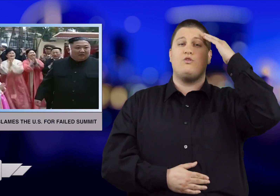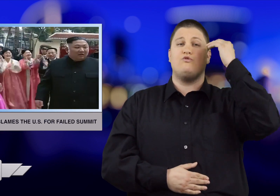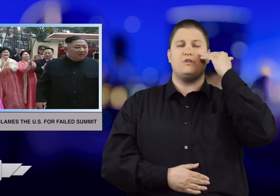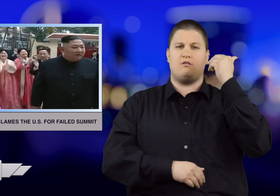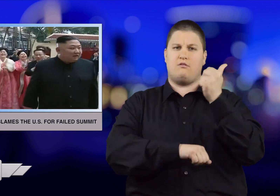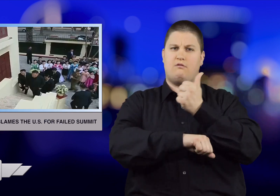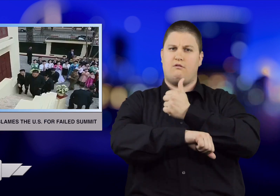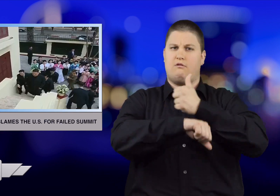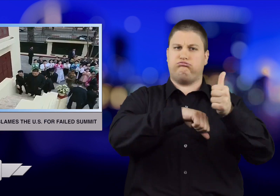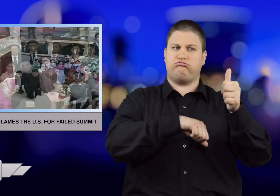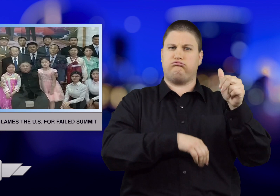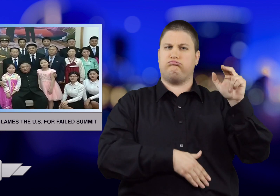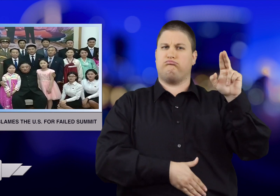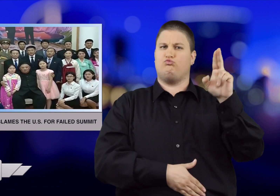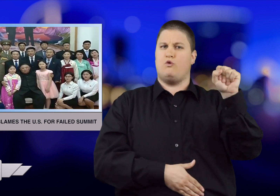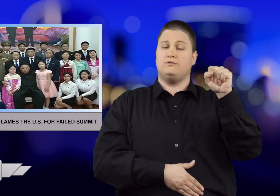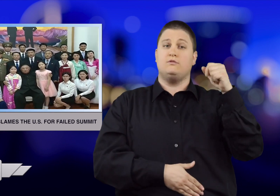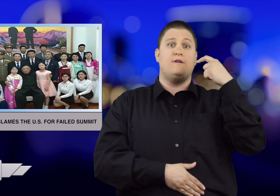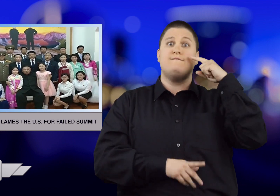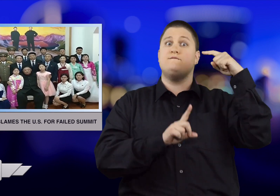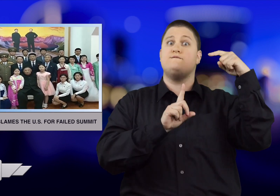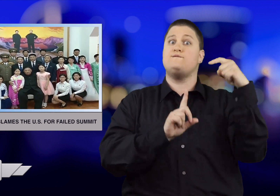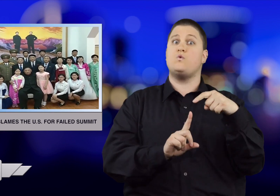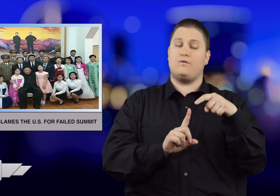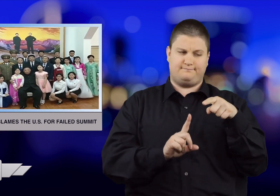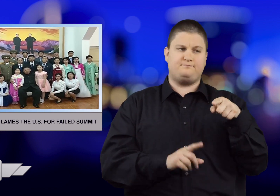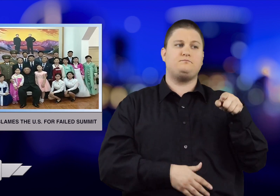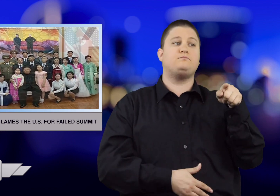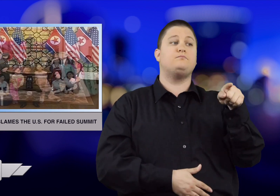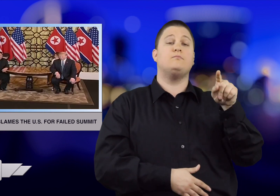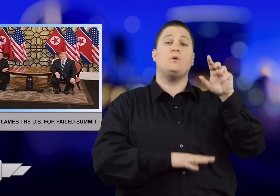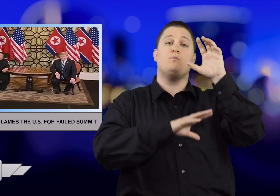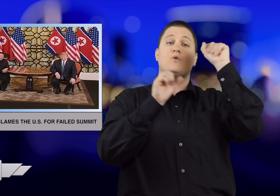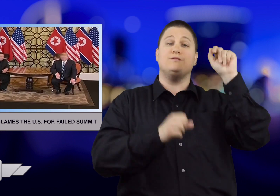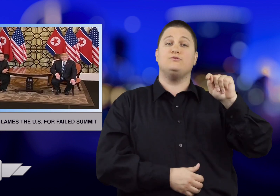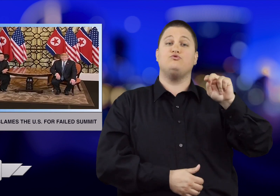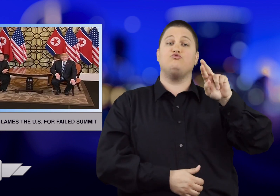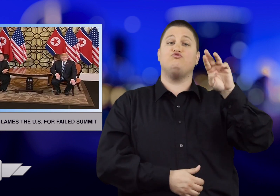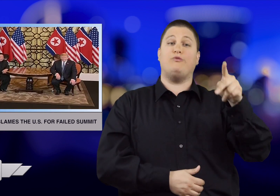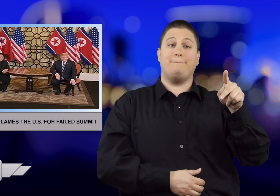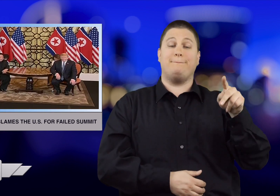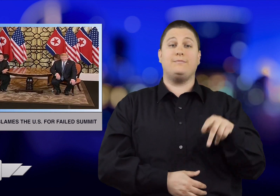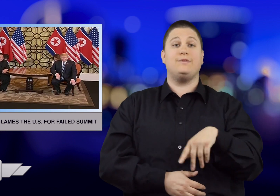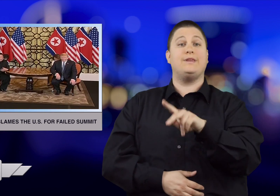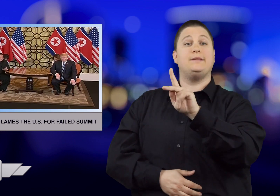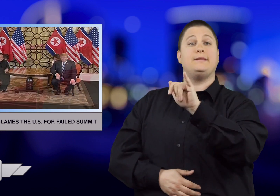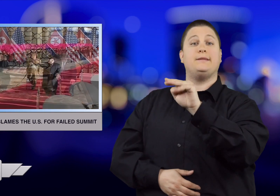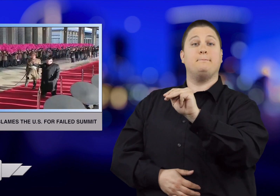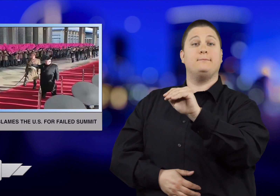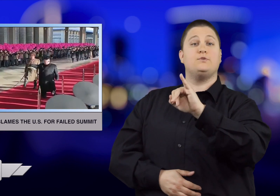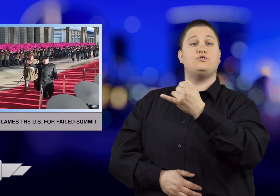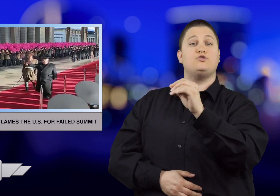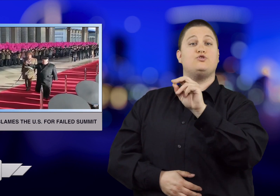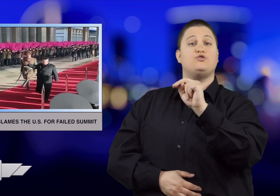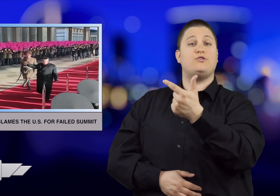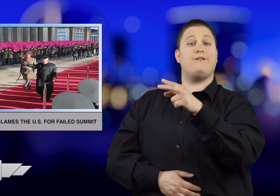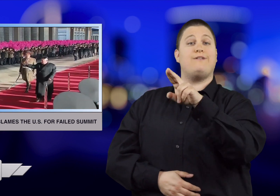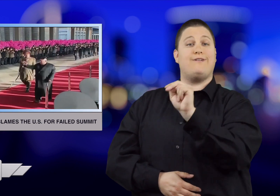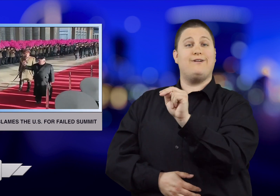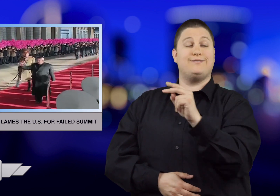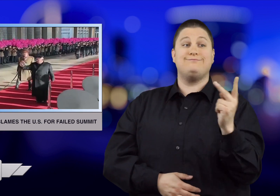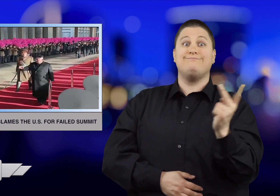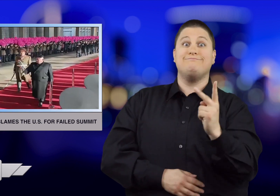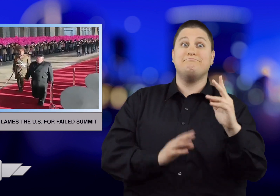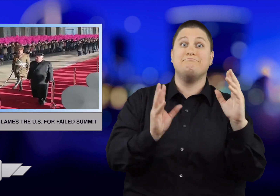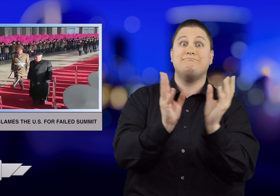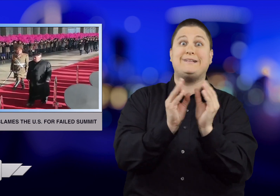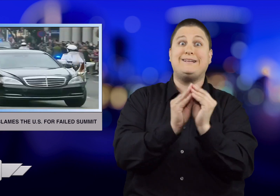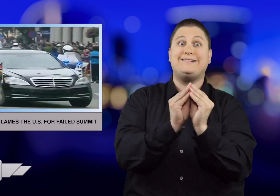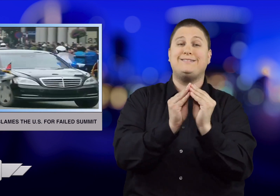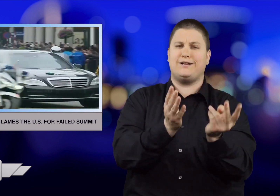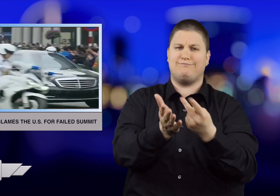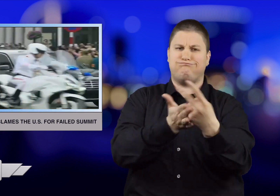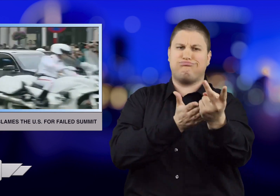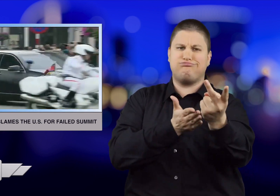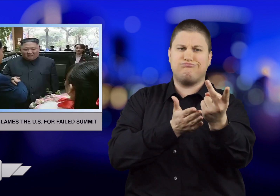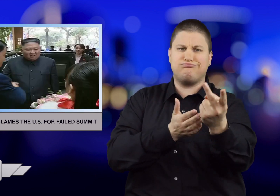North Korea is blaming the United States for the failed summit between President Trump and